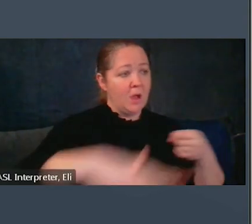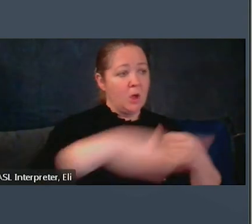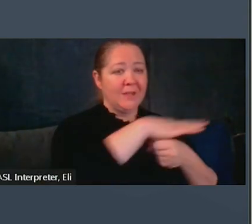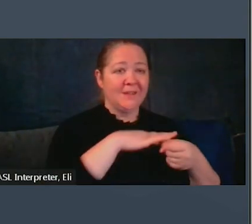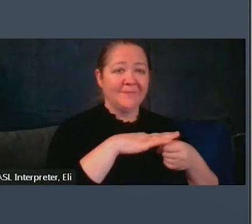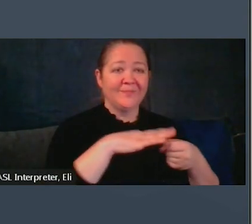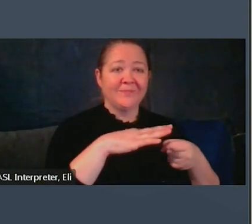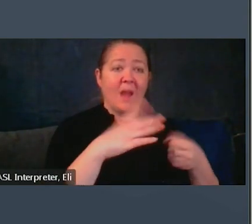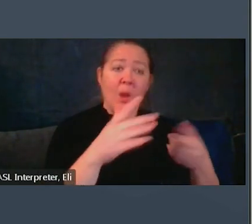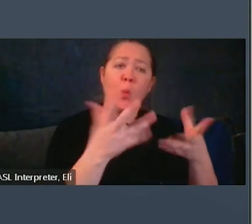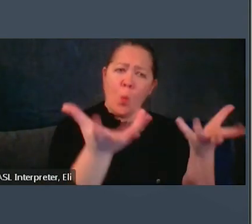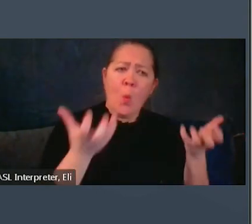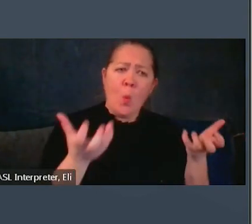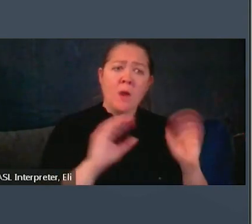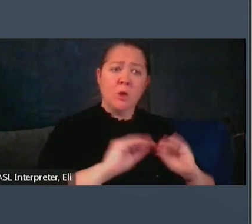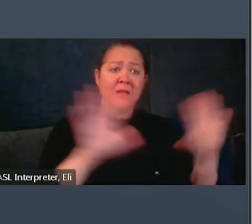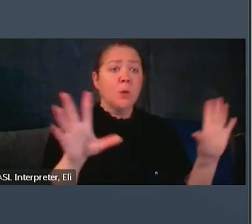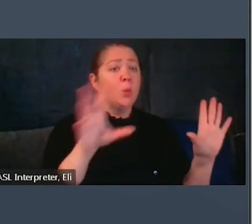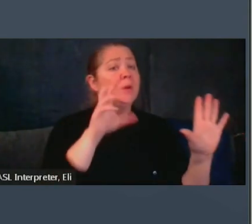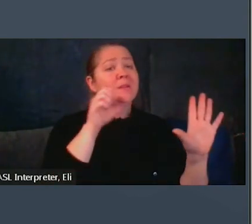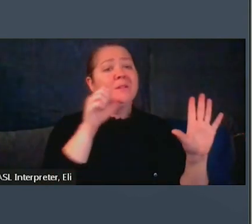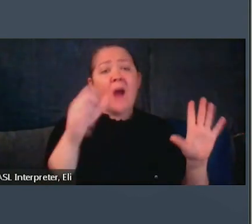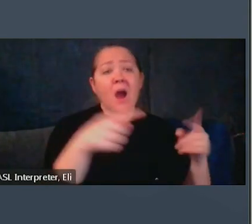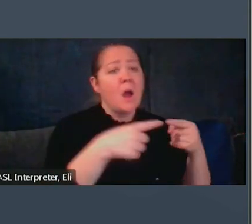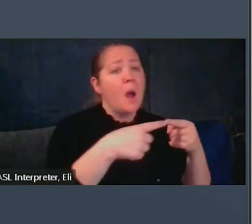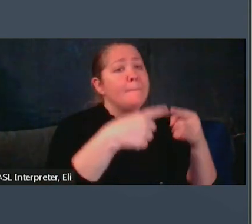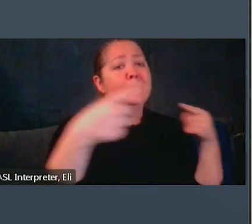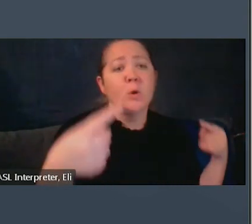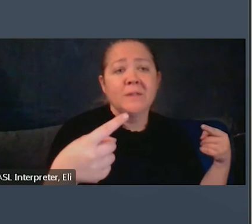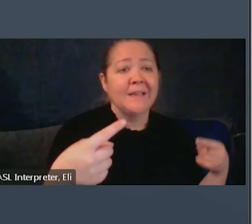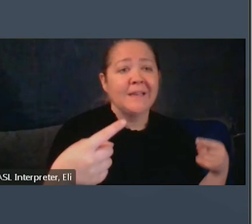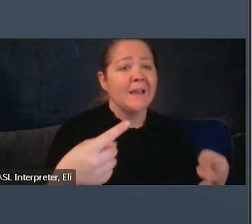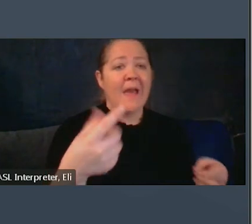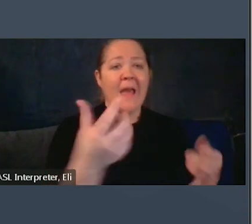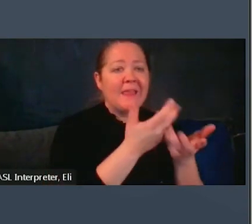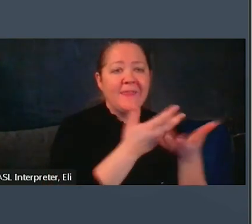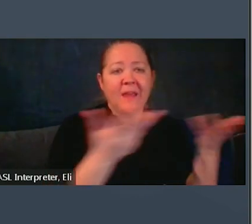I want to make clear that we're not opposing anything that benefits the homeless population. In fact,